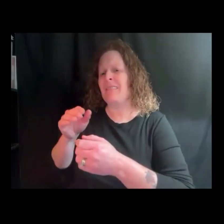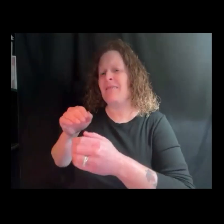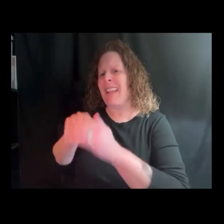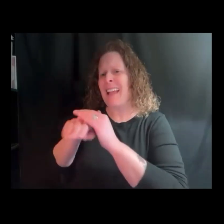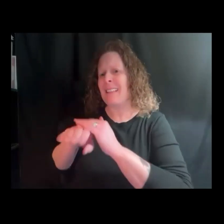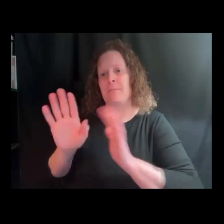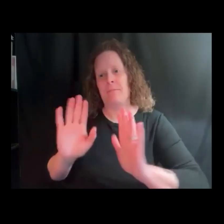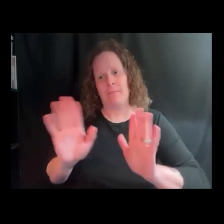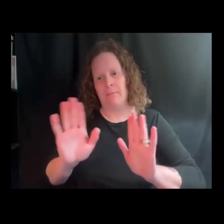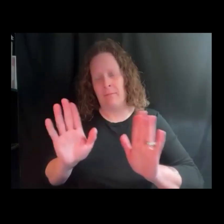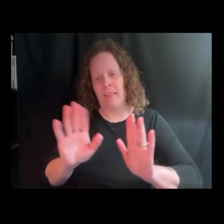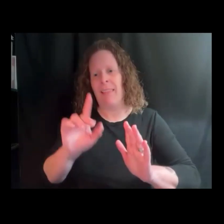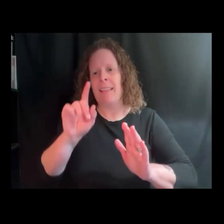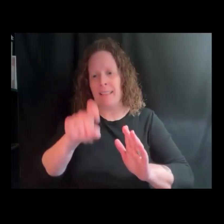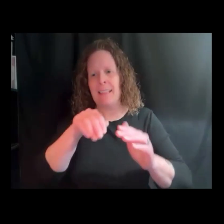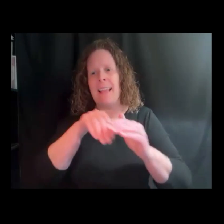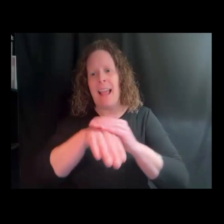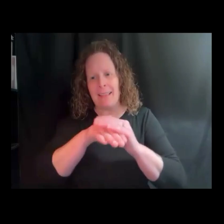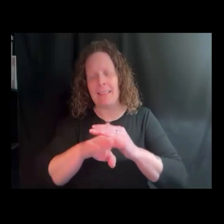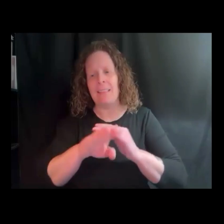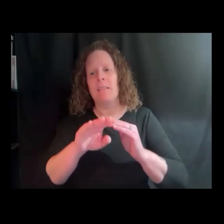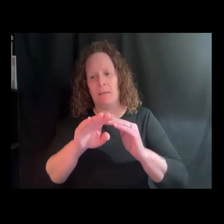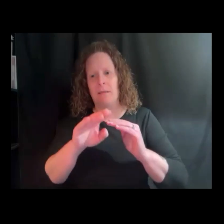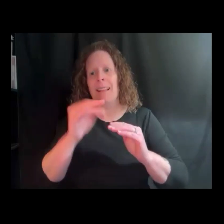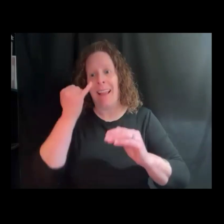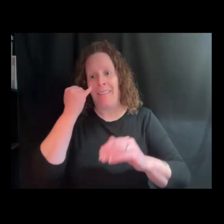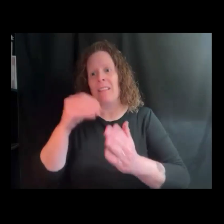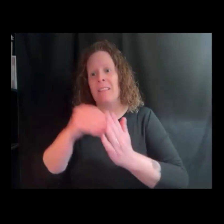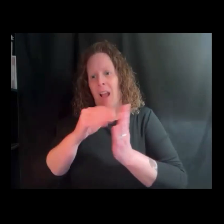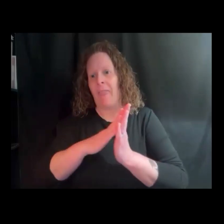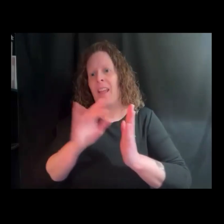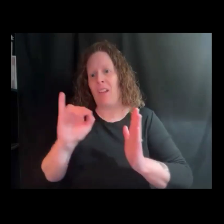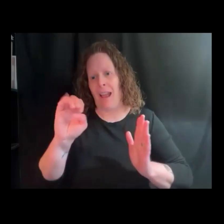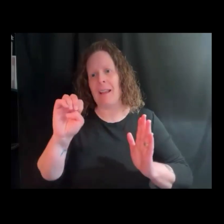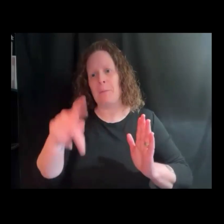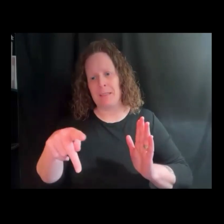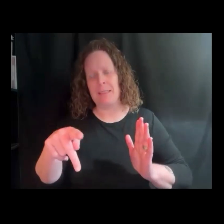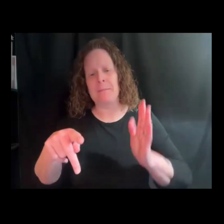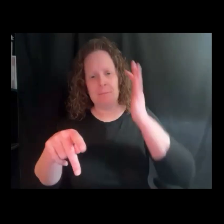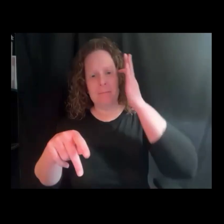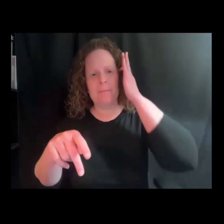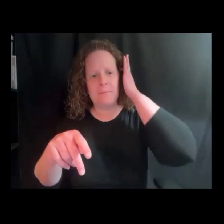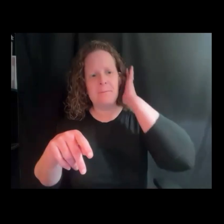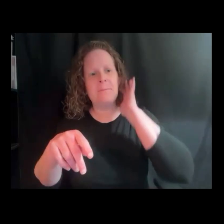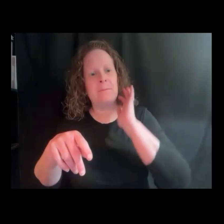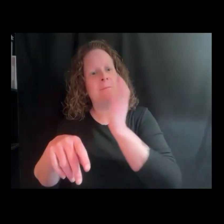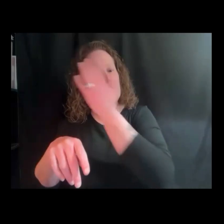Academically related they have to have access to